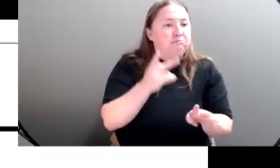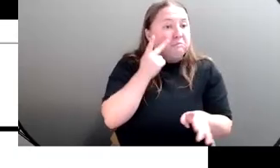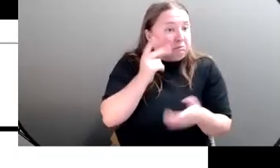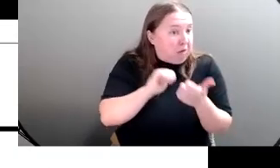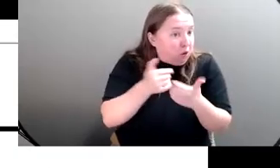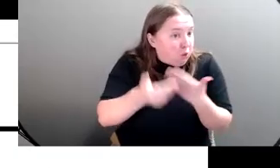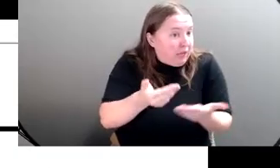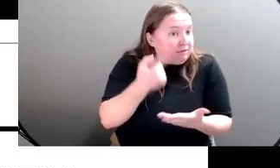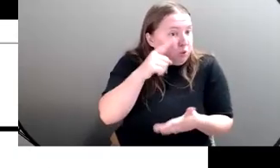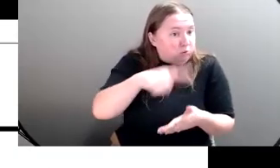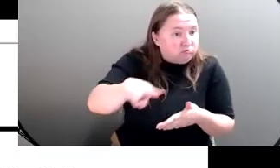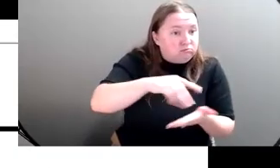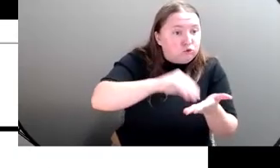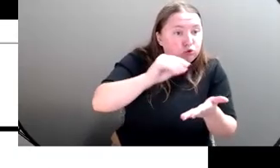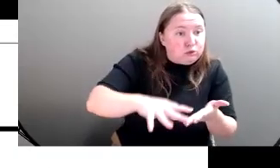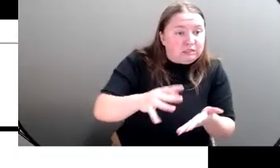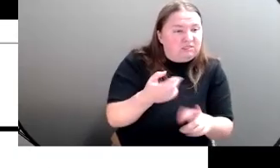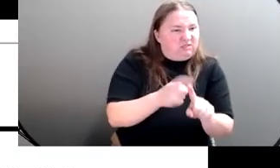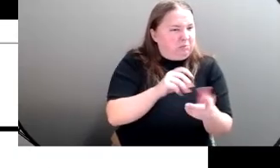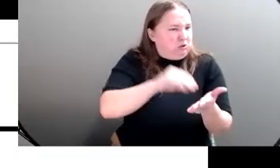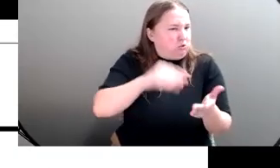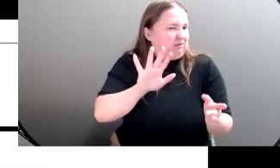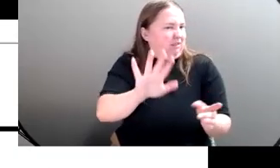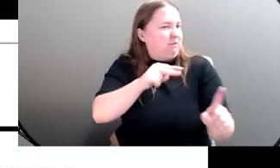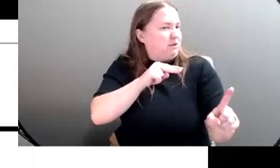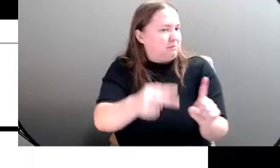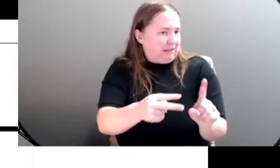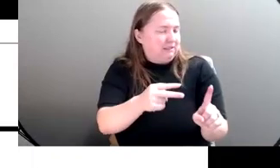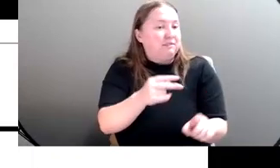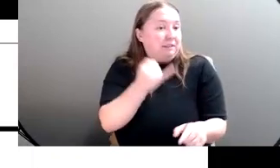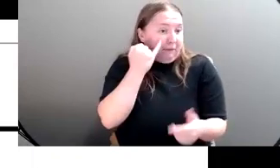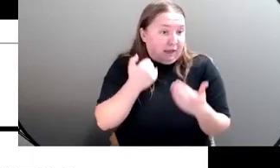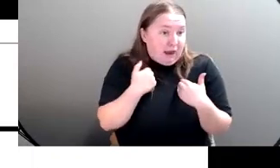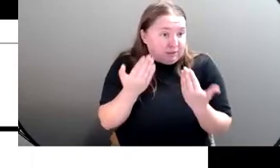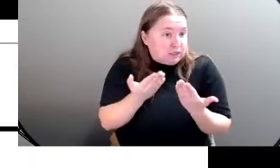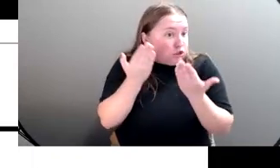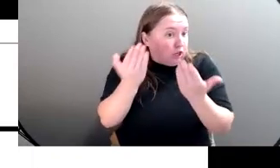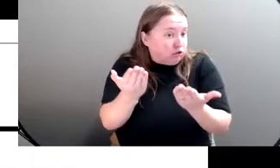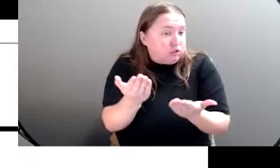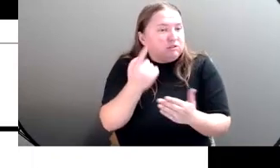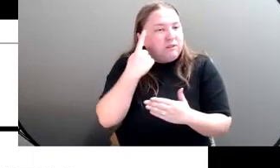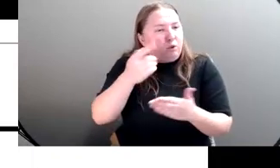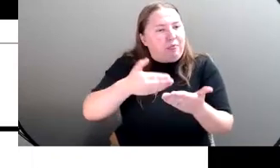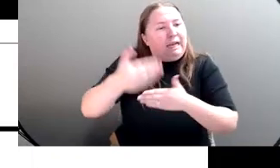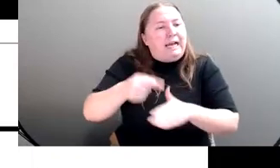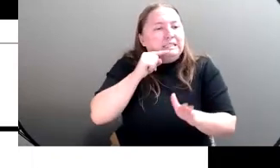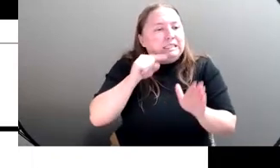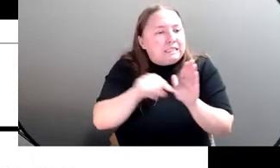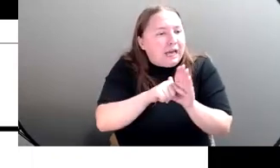From the students perspective, are there any suggestions that they may have for the next assignment or the next big quiz